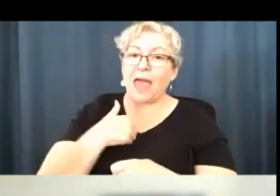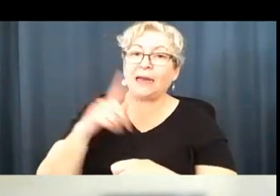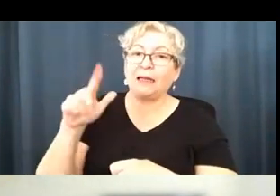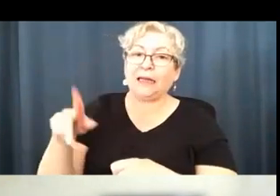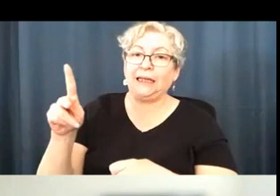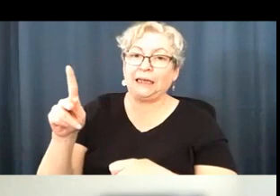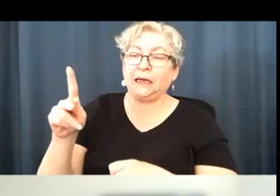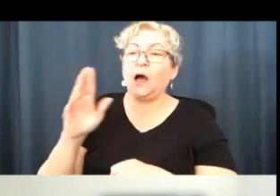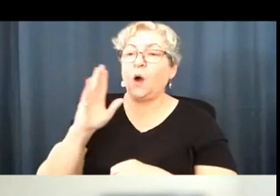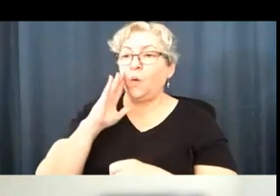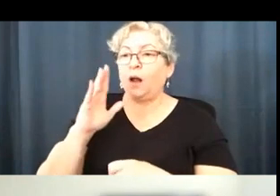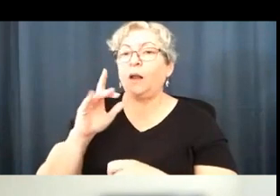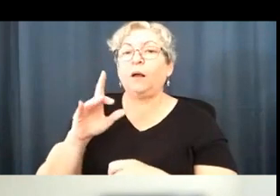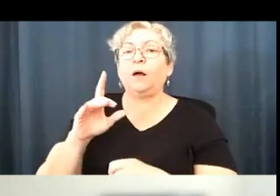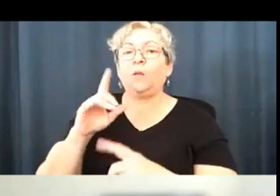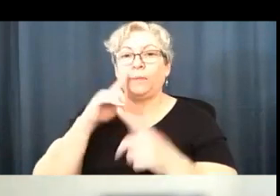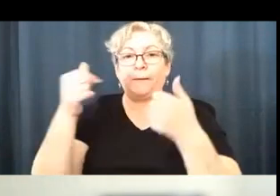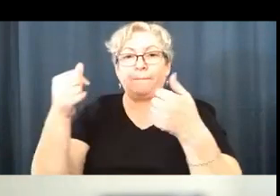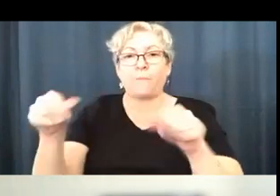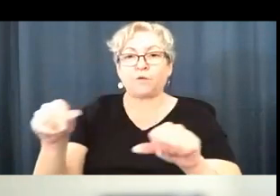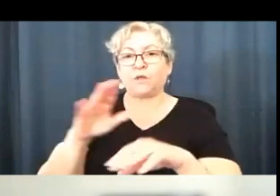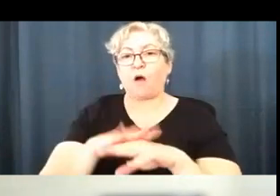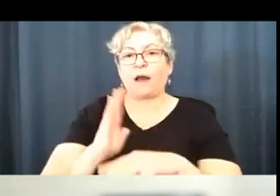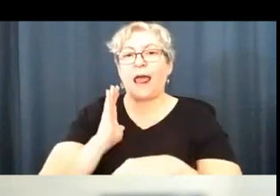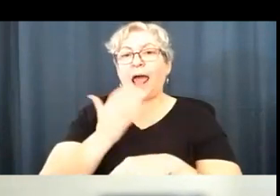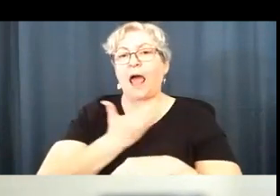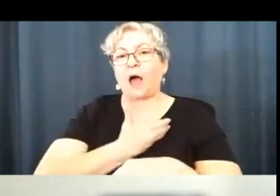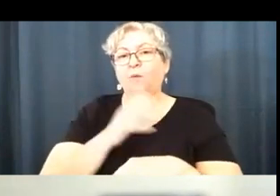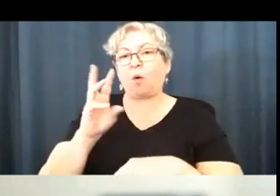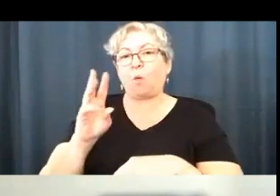It will also be going up on our website.